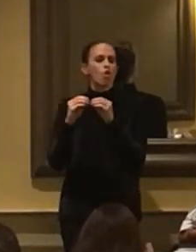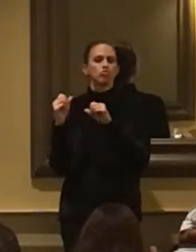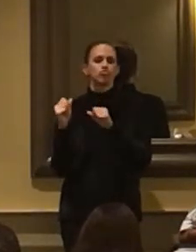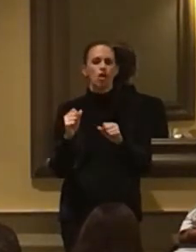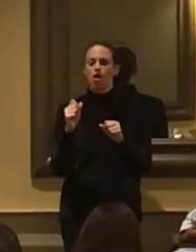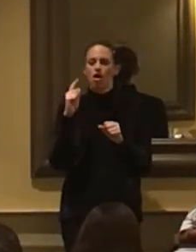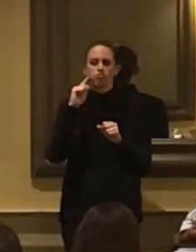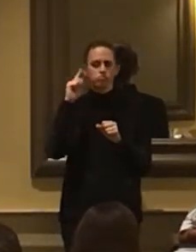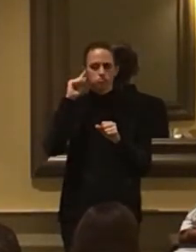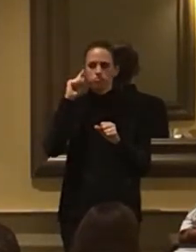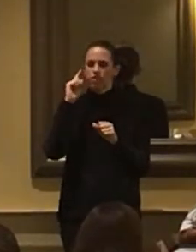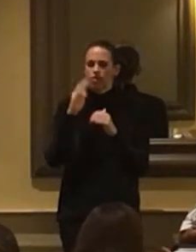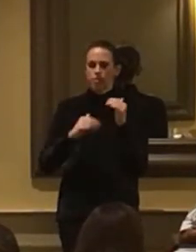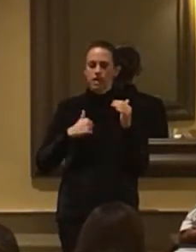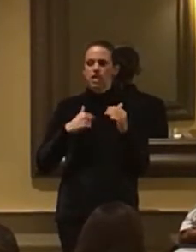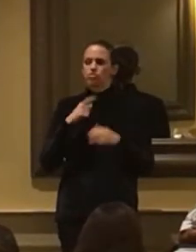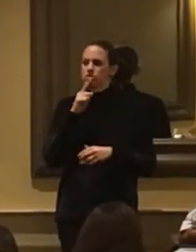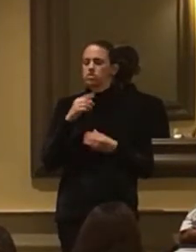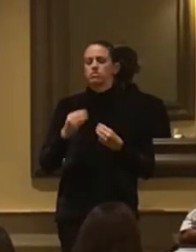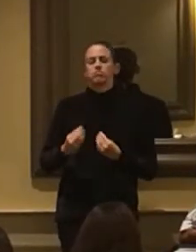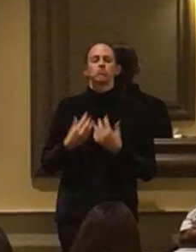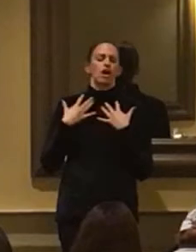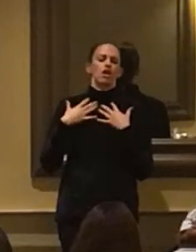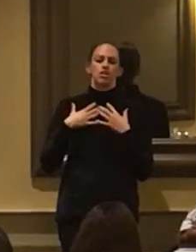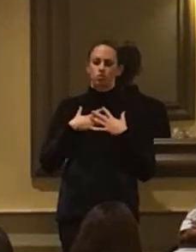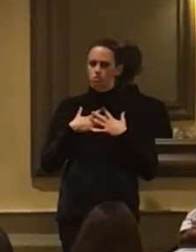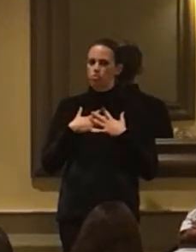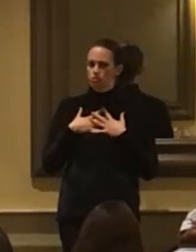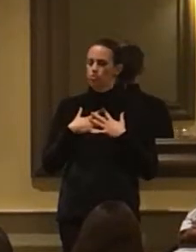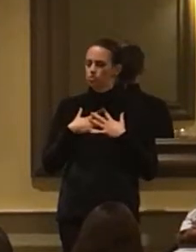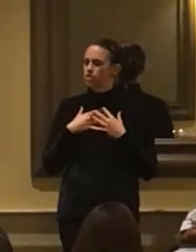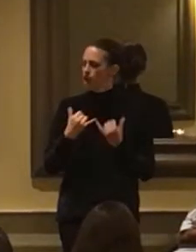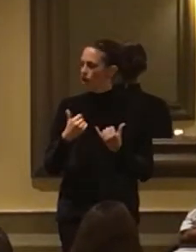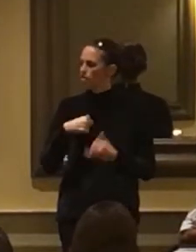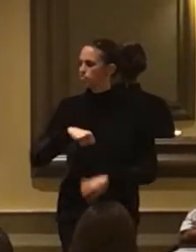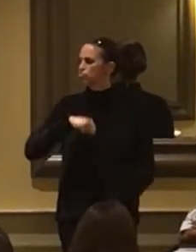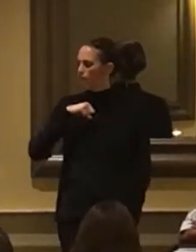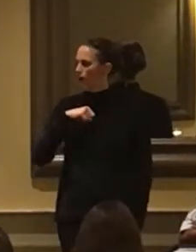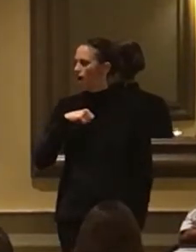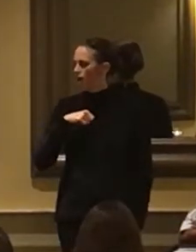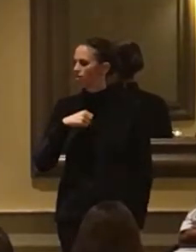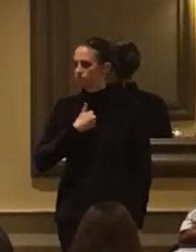and I am very proud of this part of myself now and I have no problem talking about it.